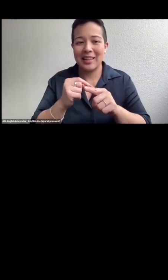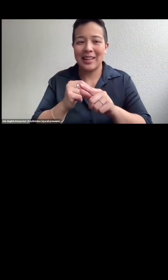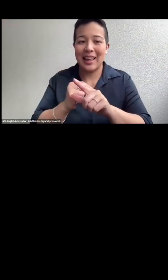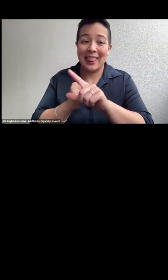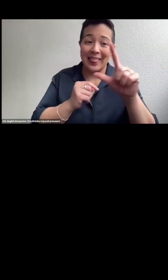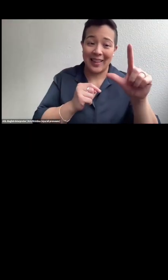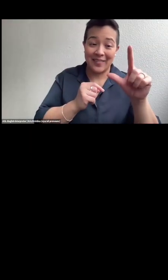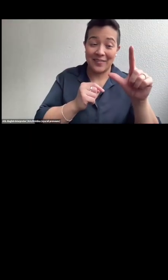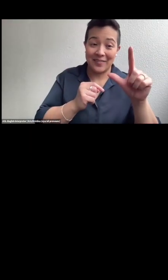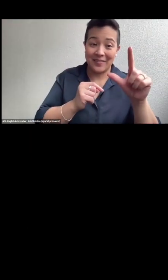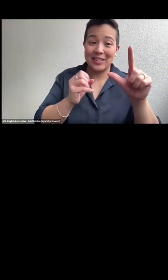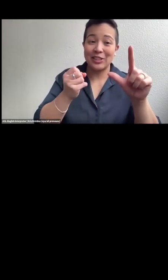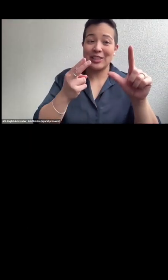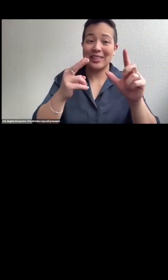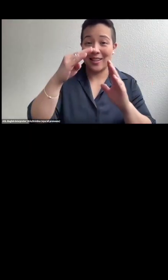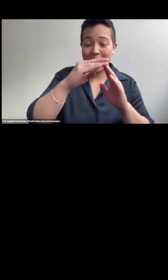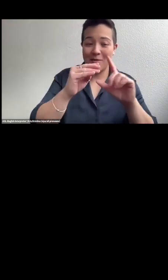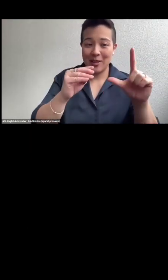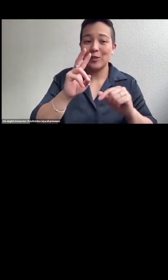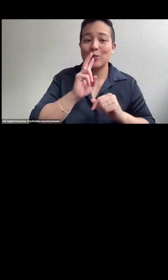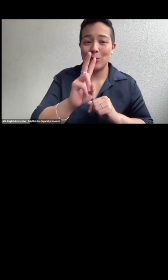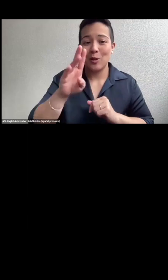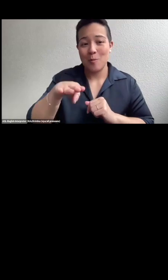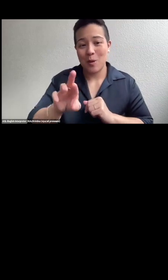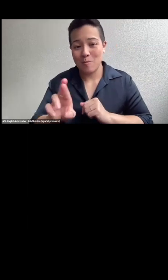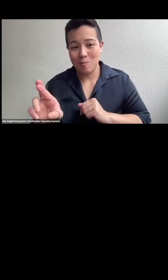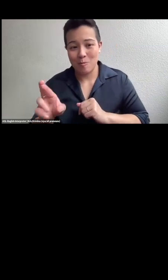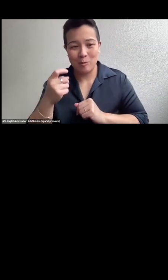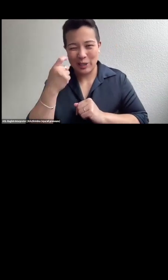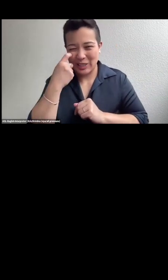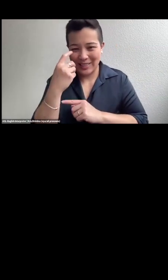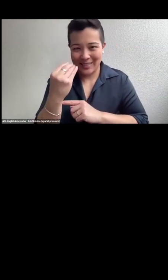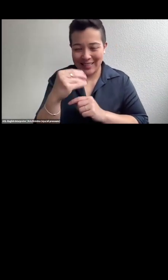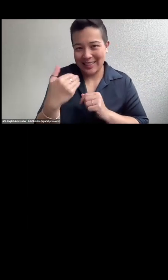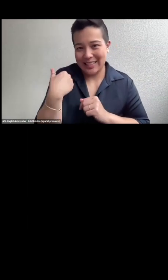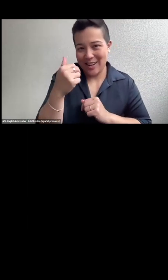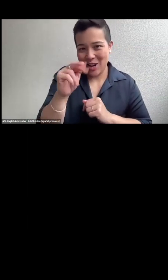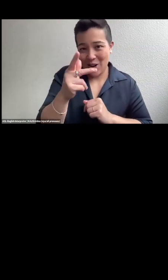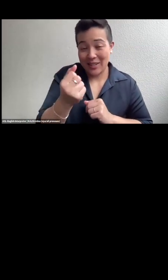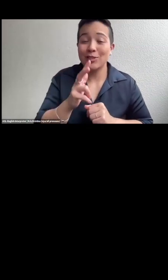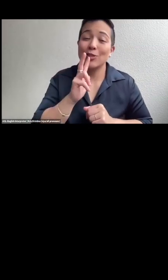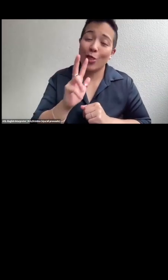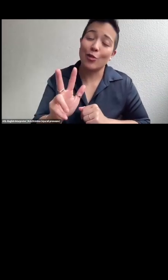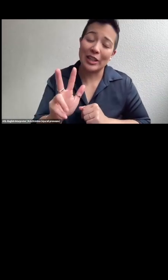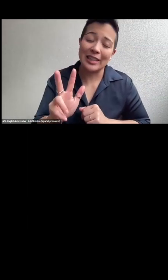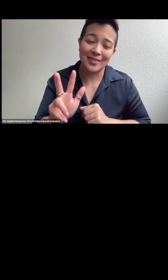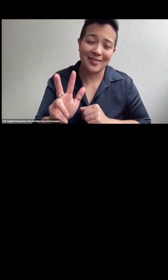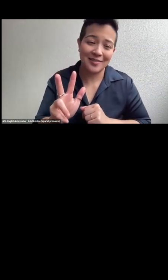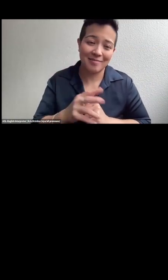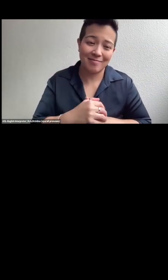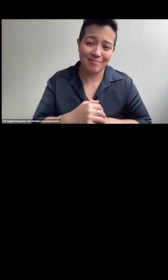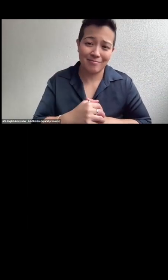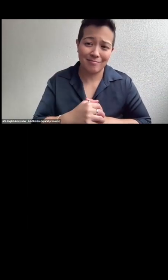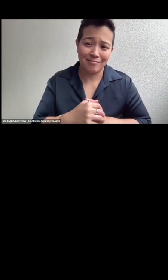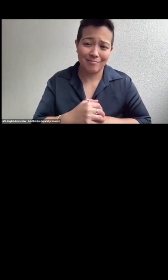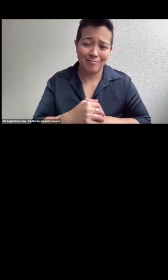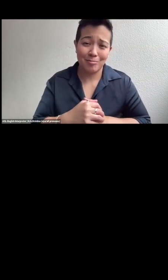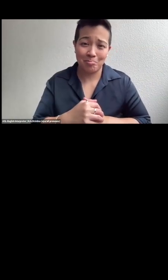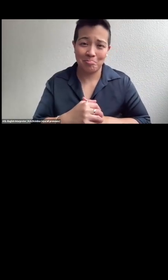she's two, and then bottom right, we just took this in August and she's three. OMG awesome, thank you